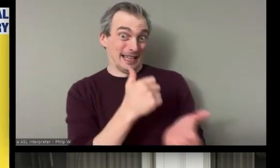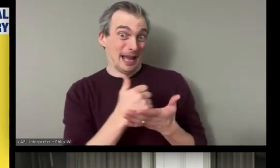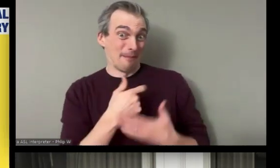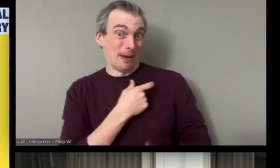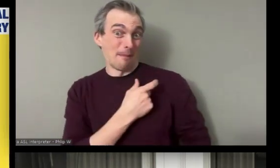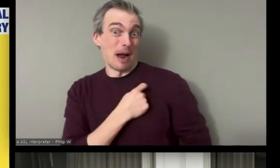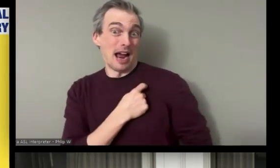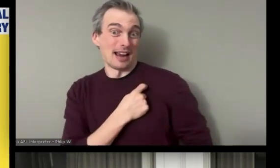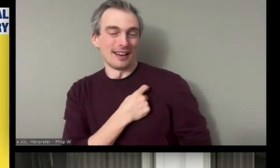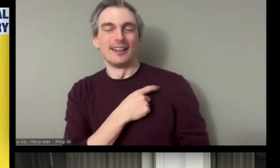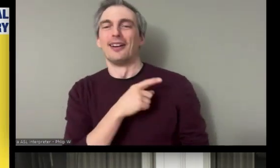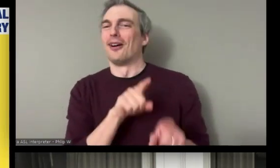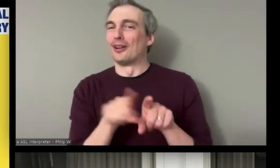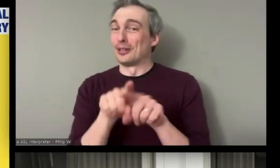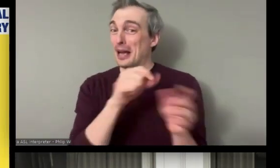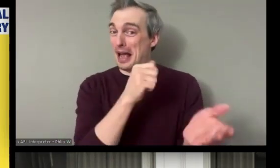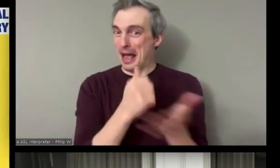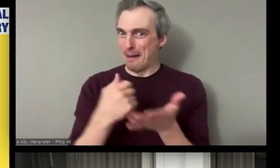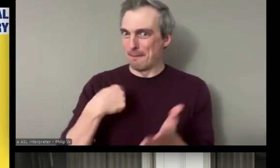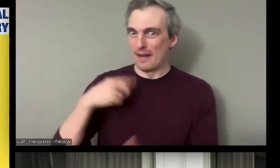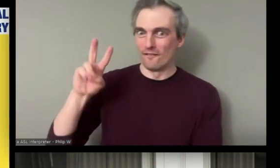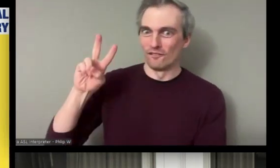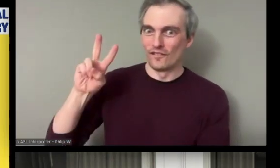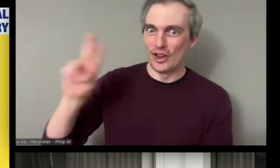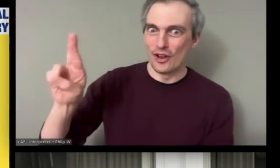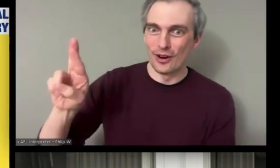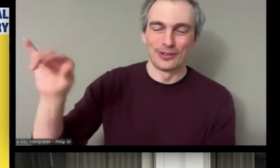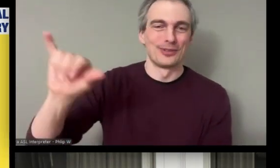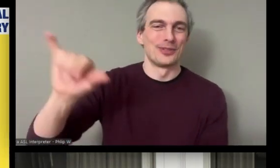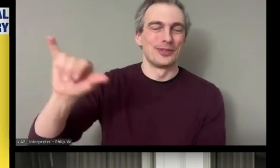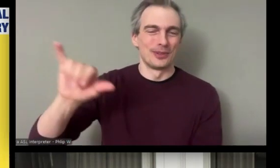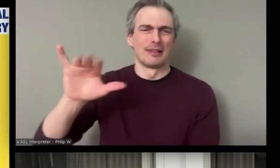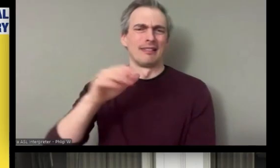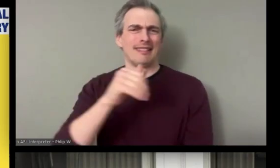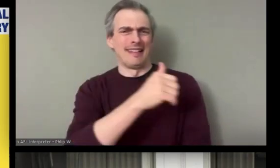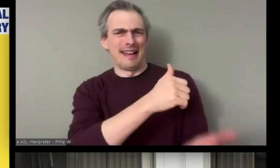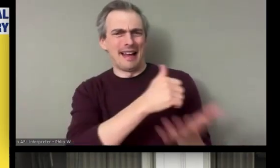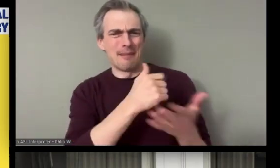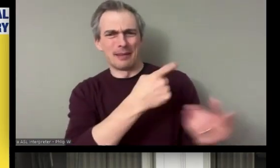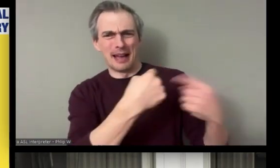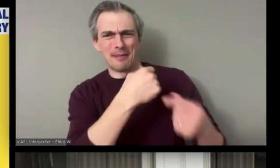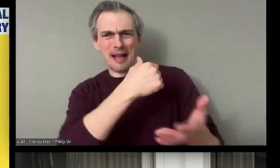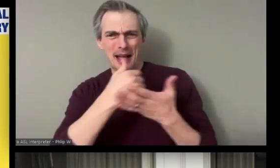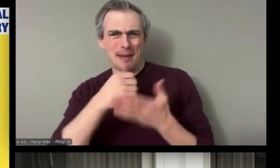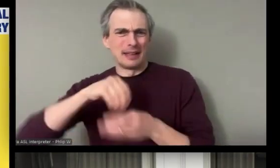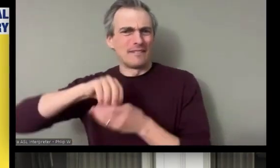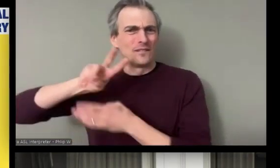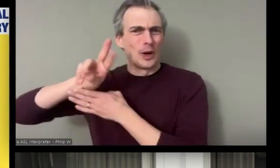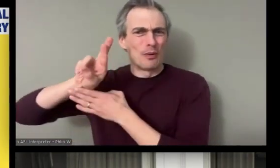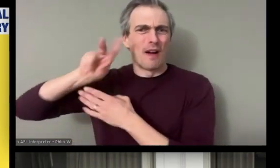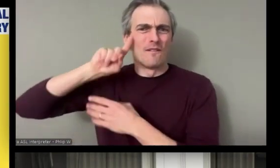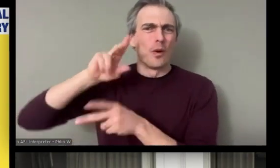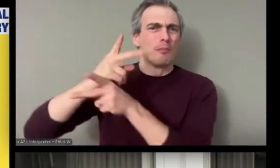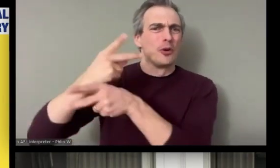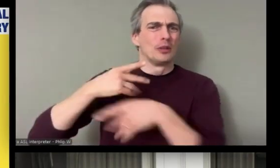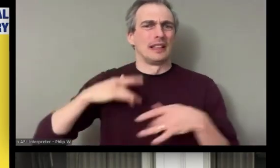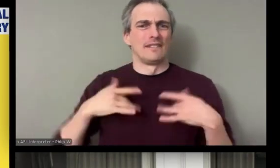So Joly came and helped me produce the events in virtual reality. And we actually -- the same way that we stream and record the events we do